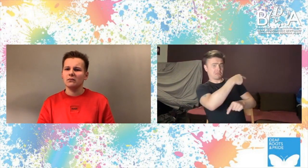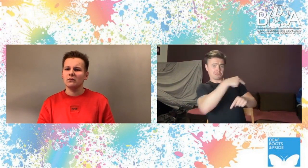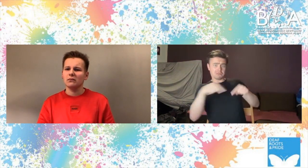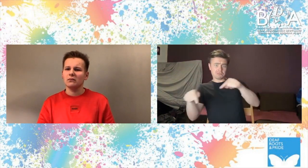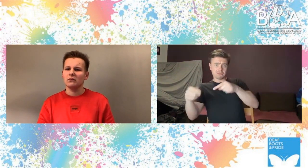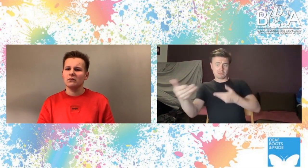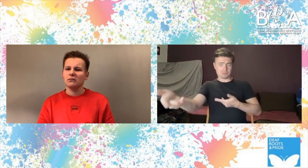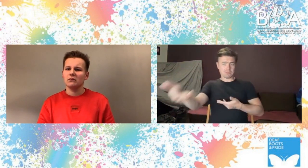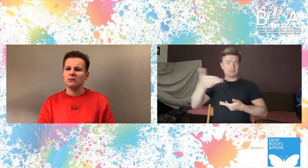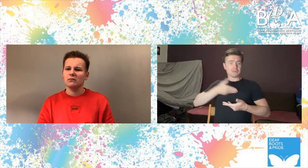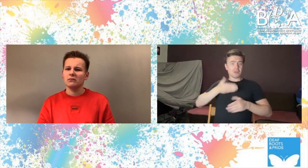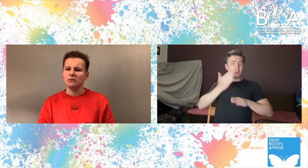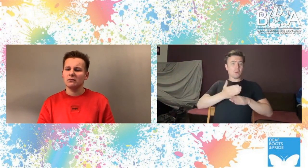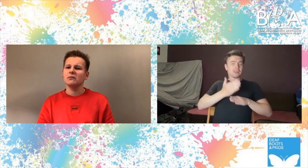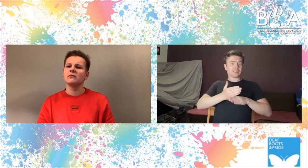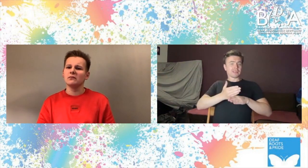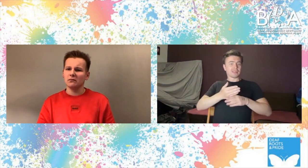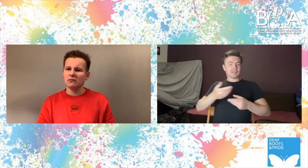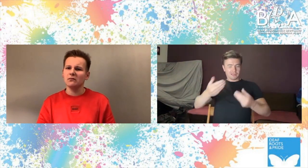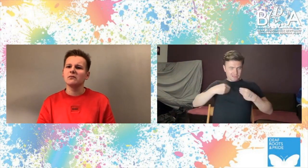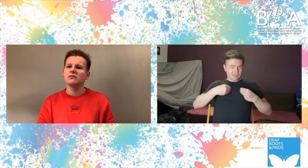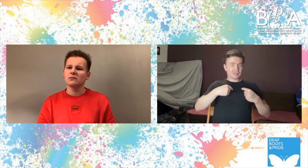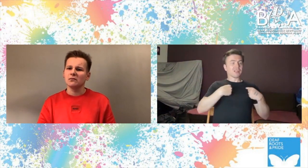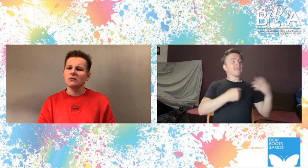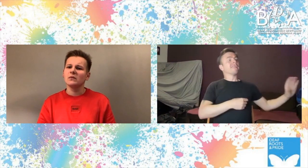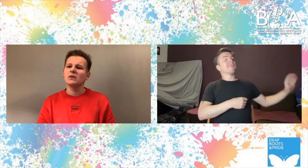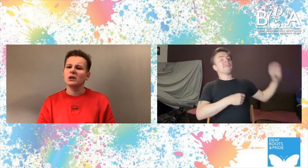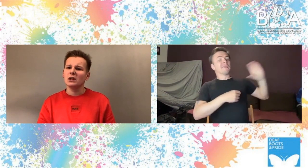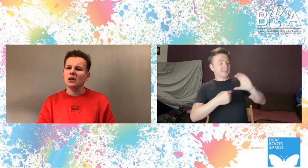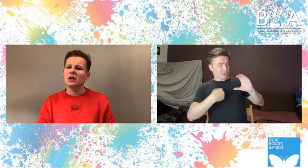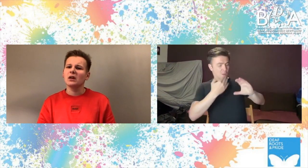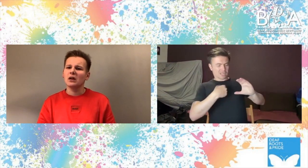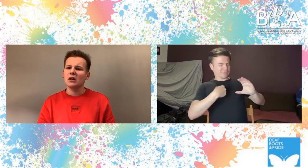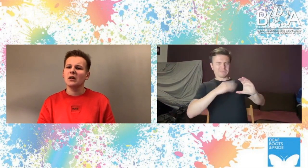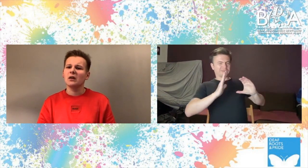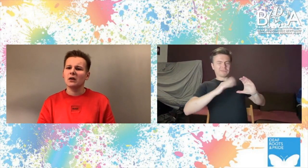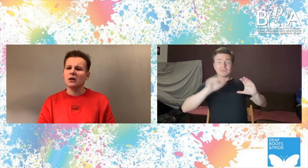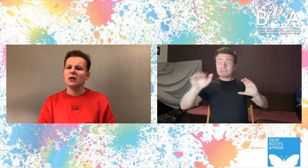suit them they pass it on to one of us. So we all do that with each other,